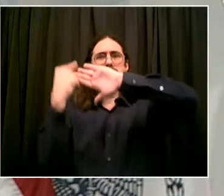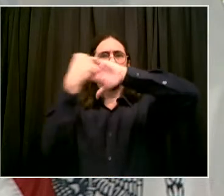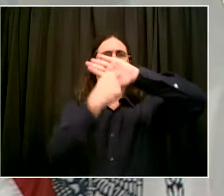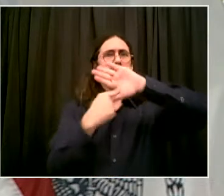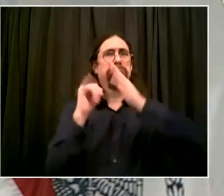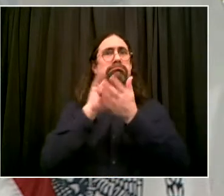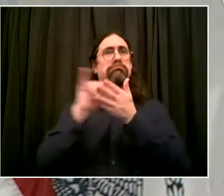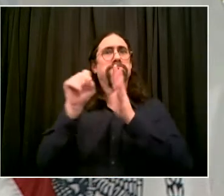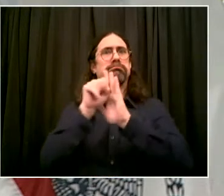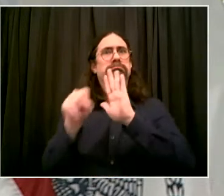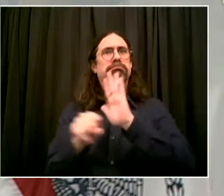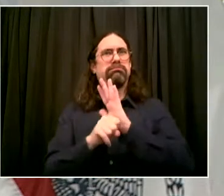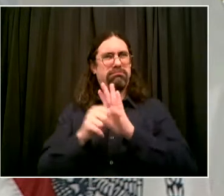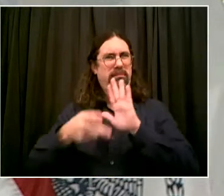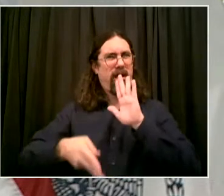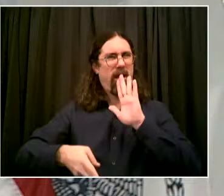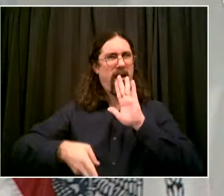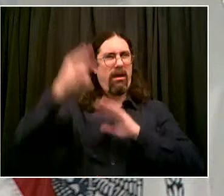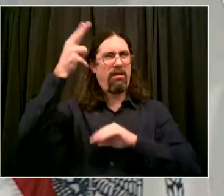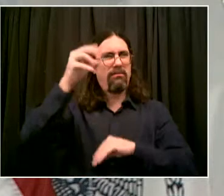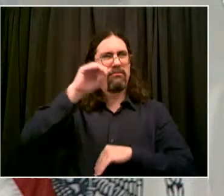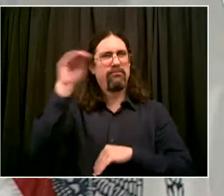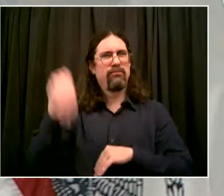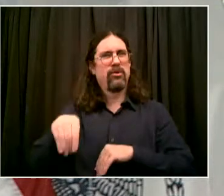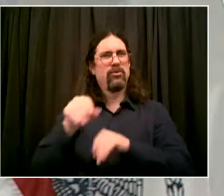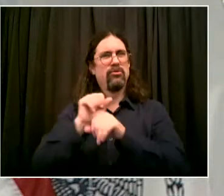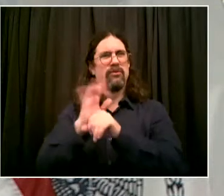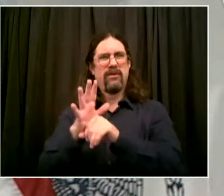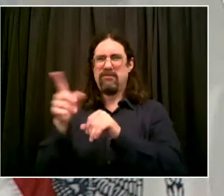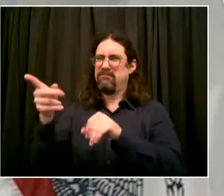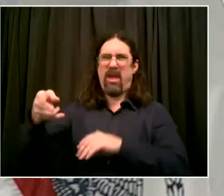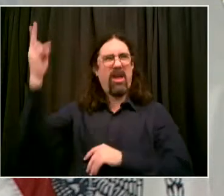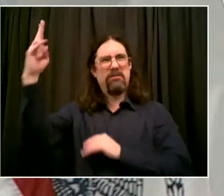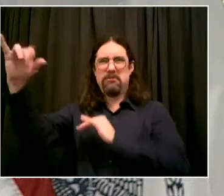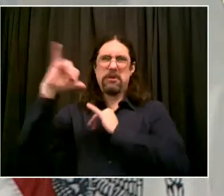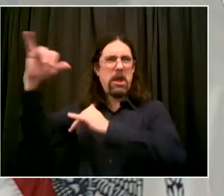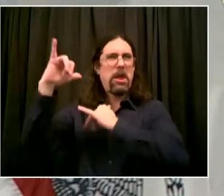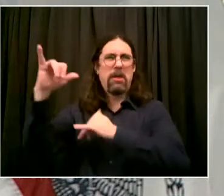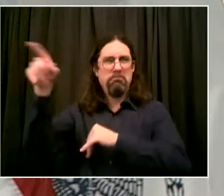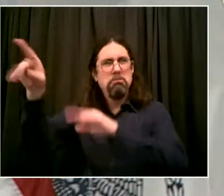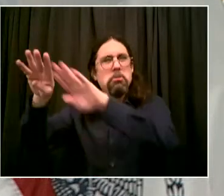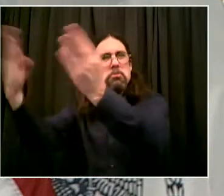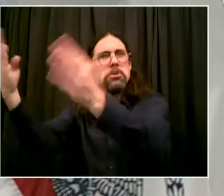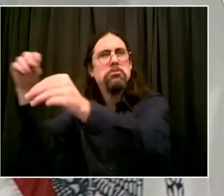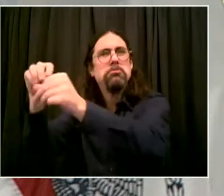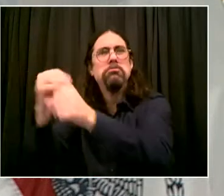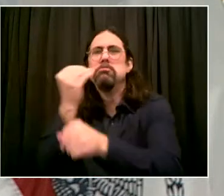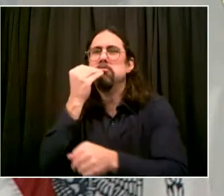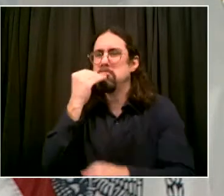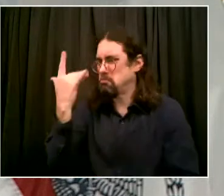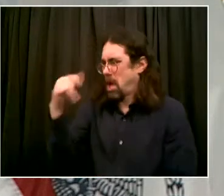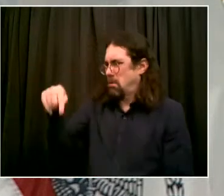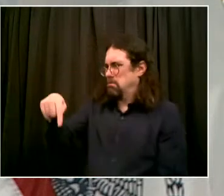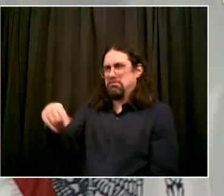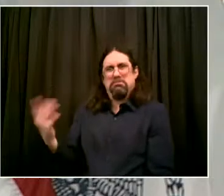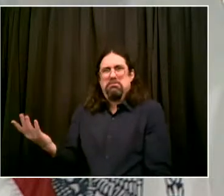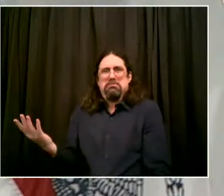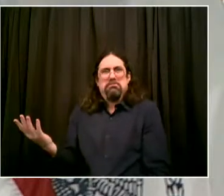THE NUMBEBES RCOCO E DOWN. DC, AND OTHER CITY STARTINGNG TO ALLOW INDOOR DINING, CAN YOU